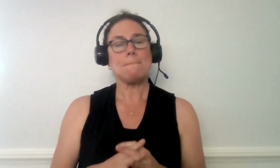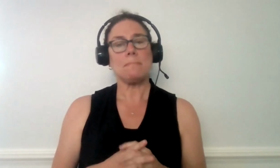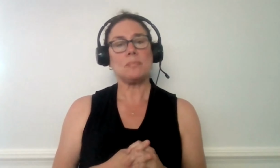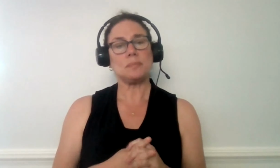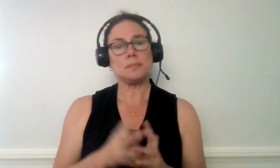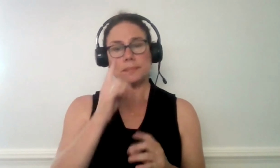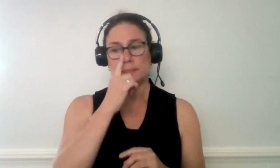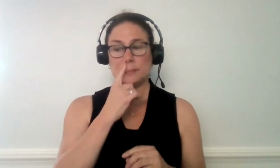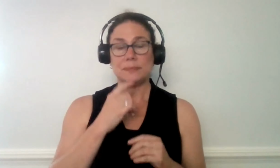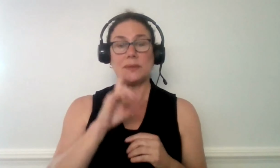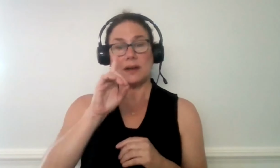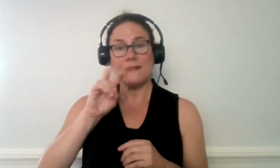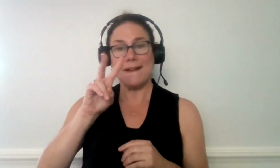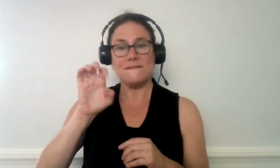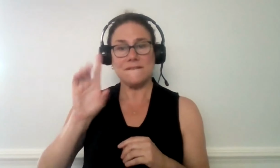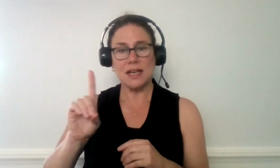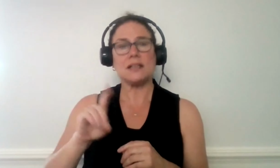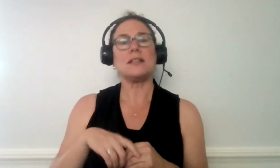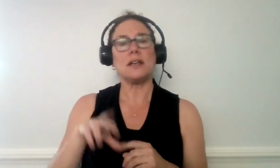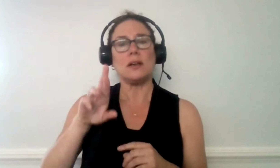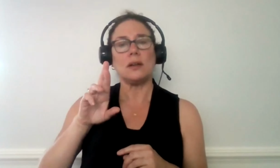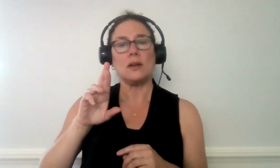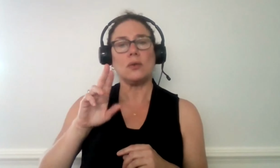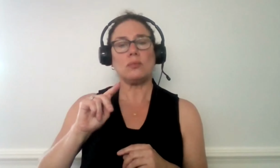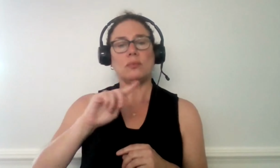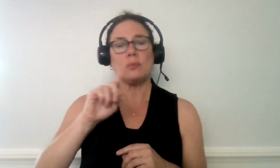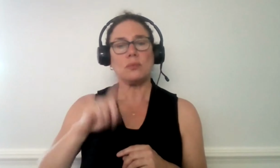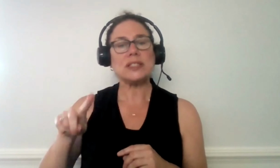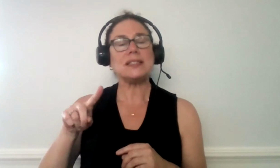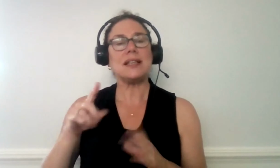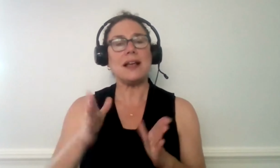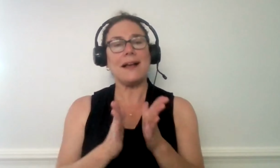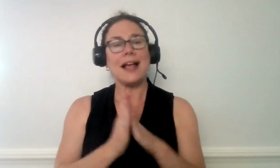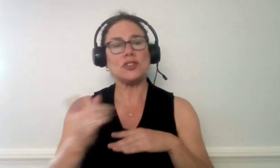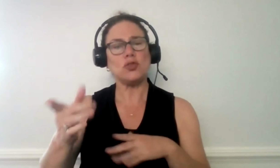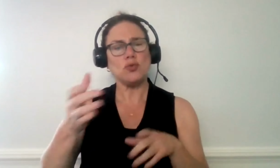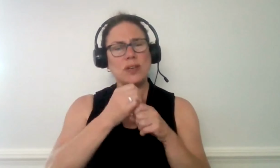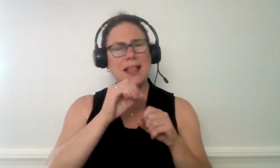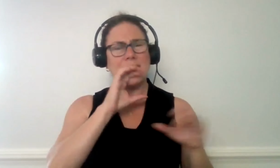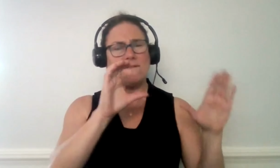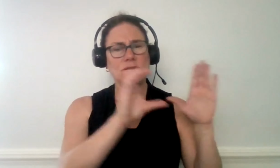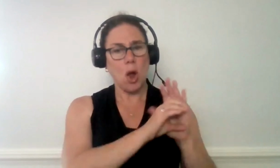And then, David Ritz asks, "Did you get the photo?" Perhaps that was...